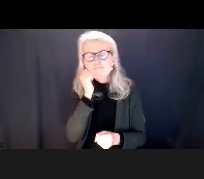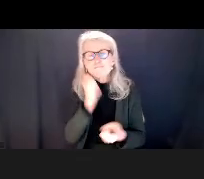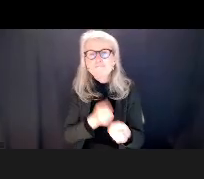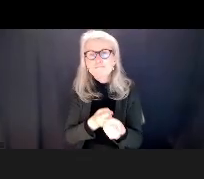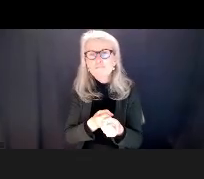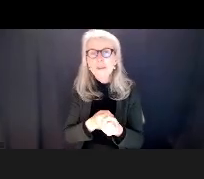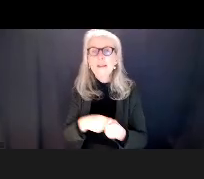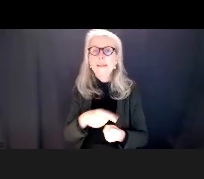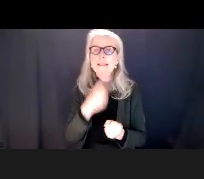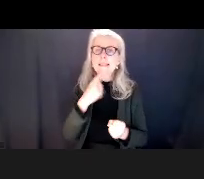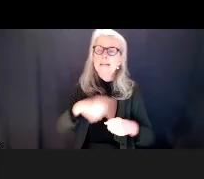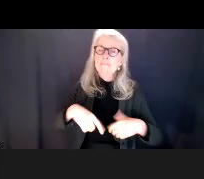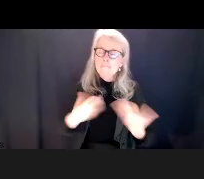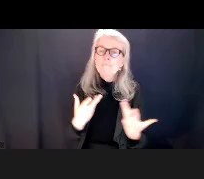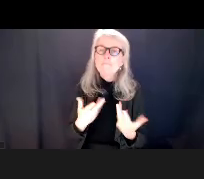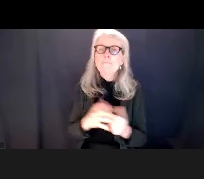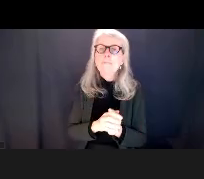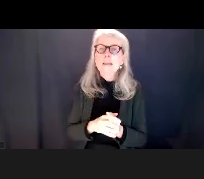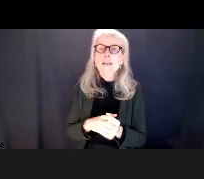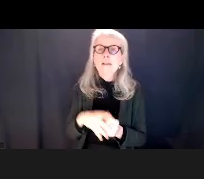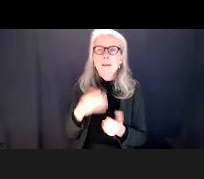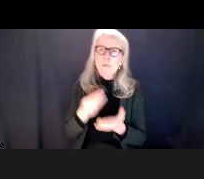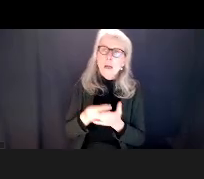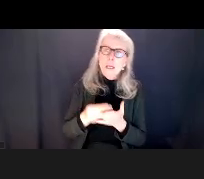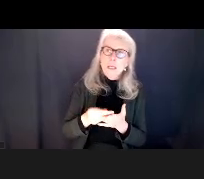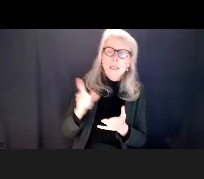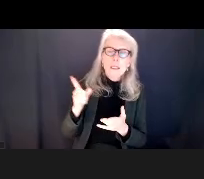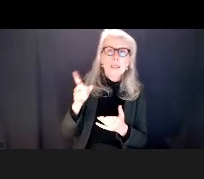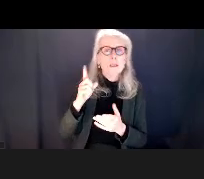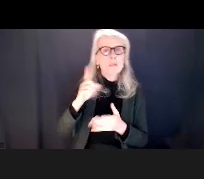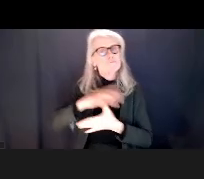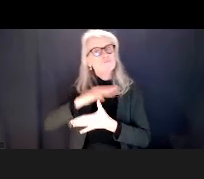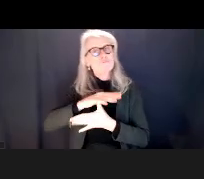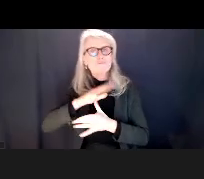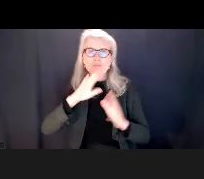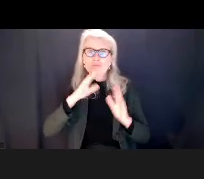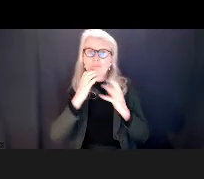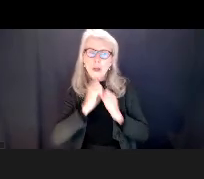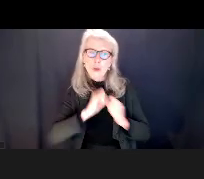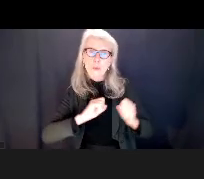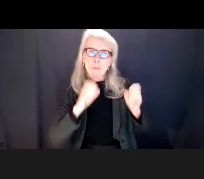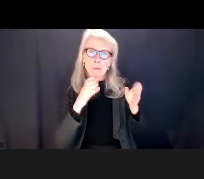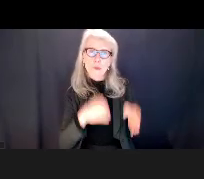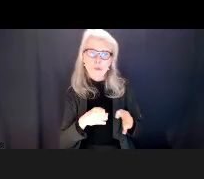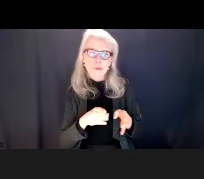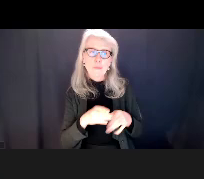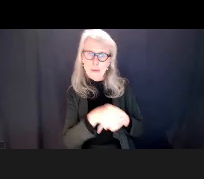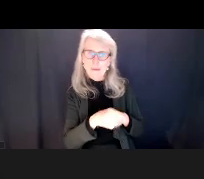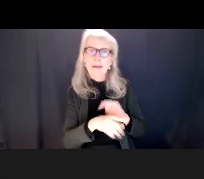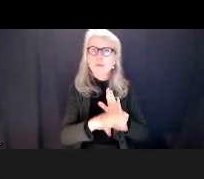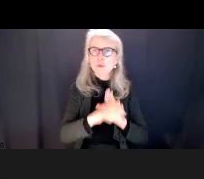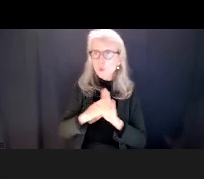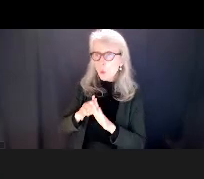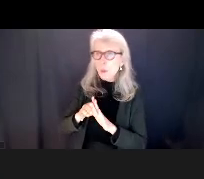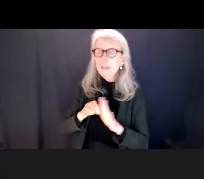a model that purports to be person-centered in ways that expand choice, but that has the effect